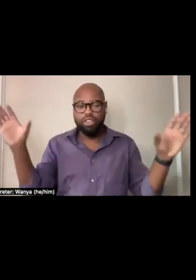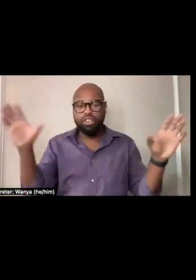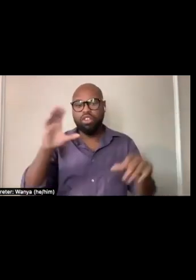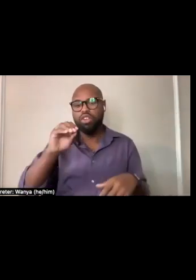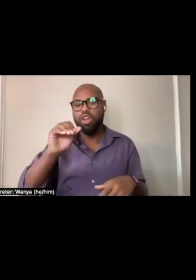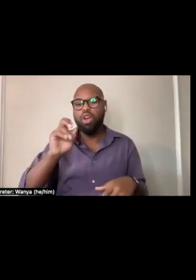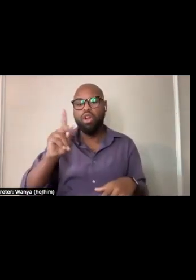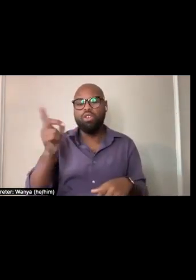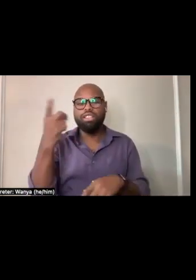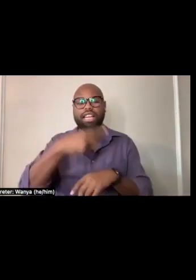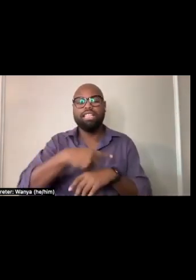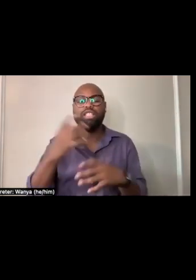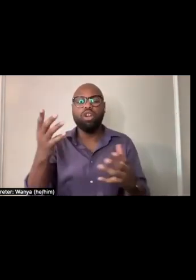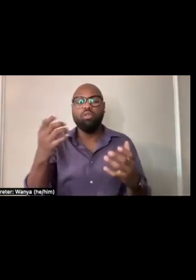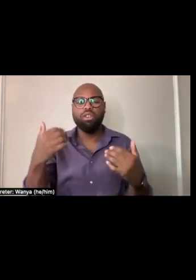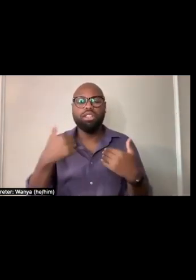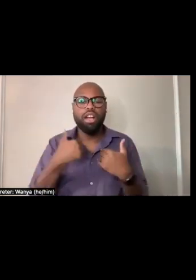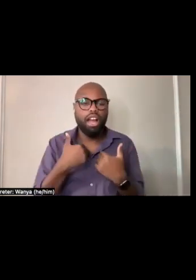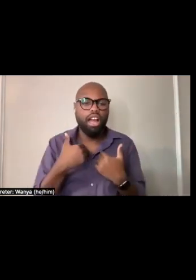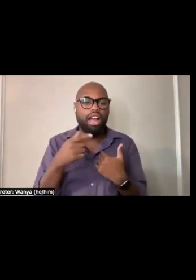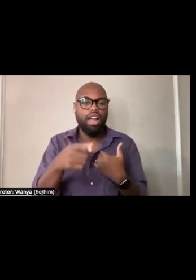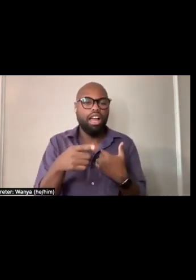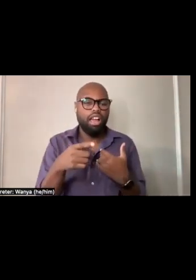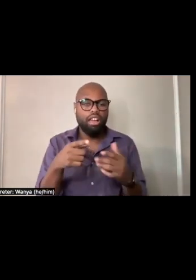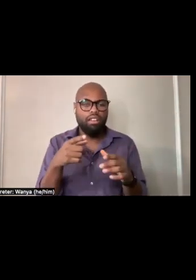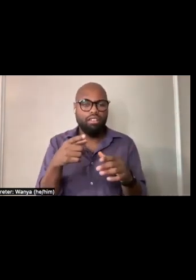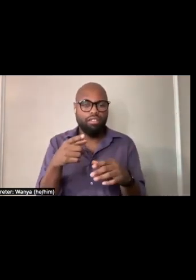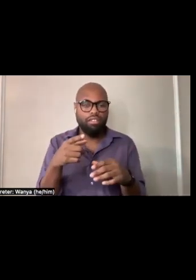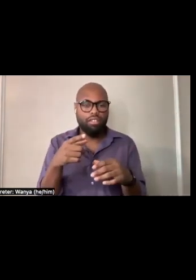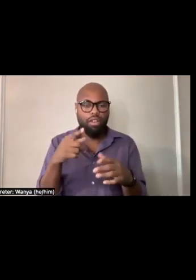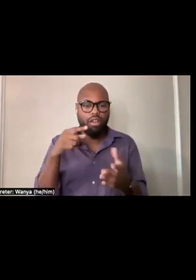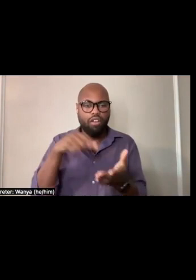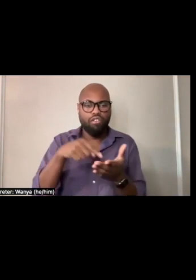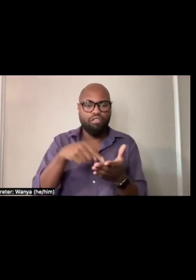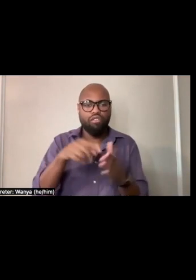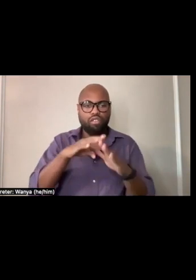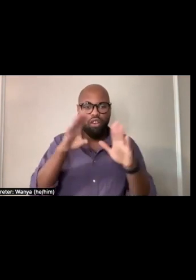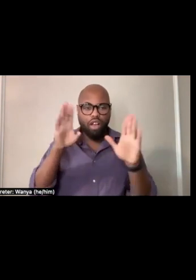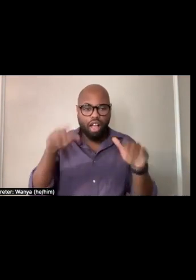culturally aware and competent services and supports that were trauma-informed,